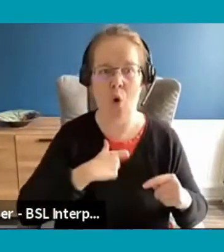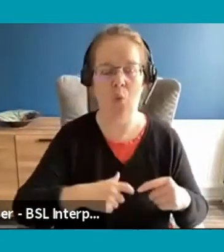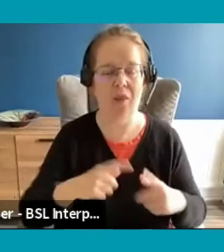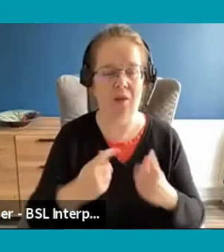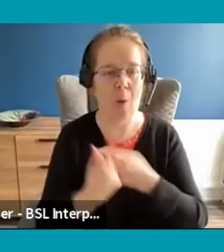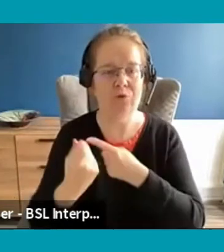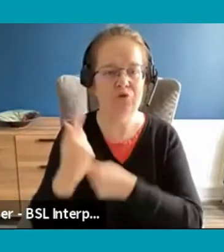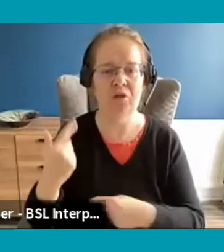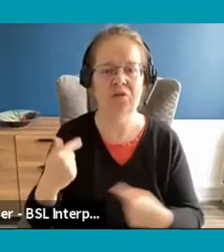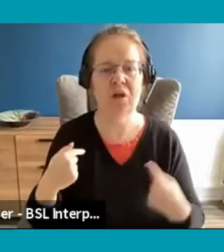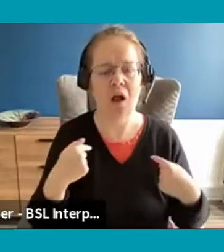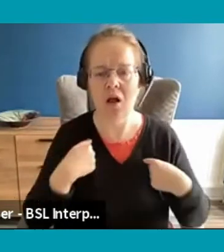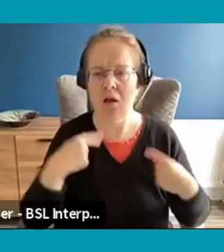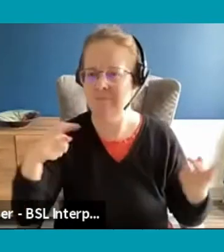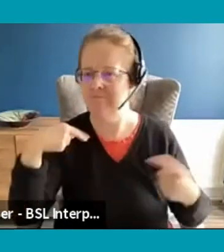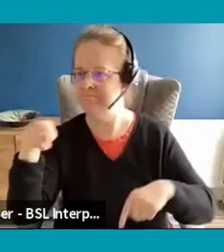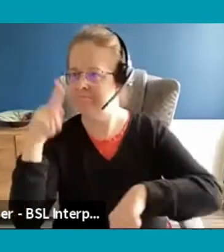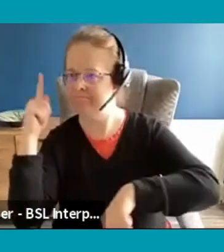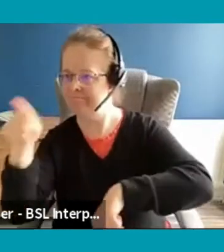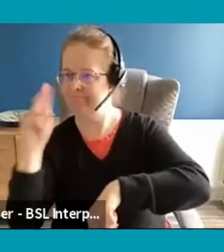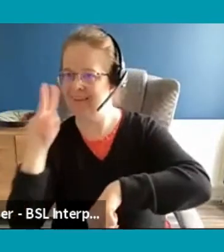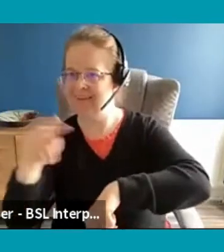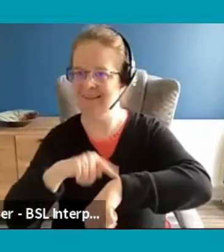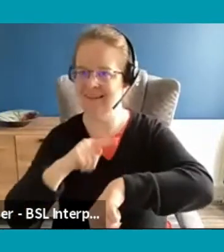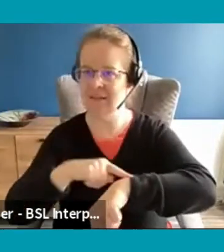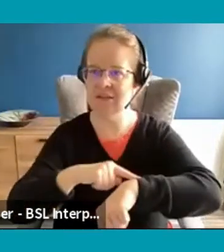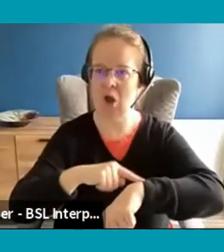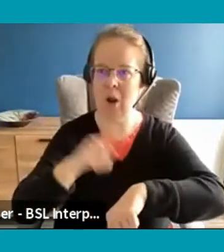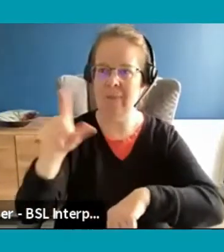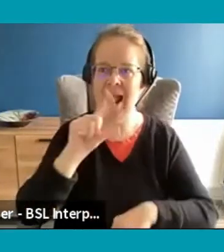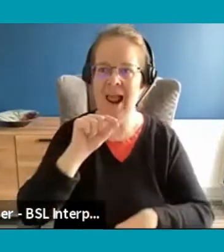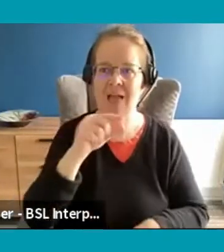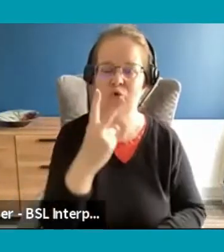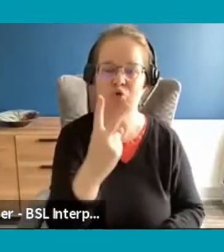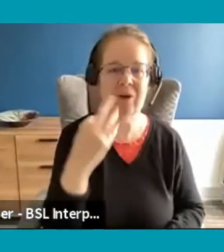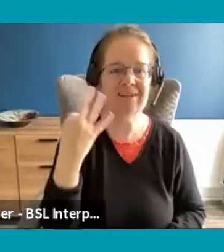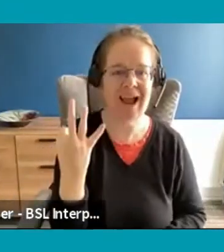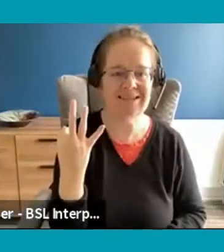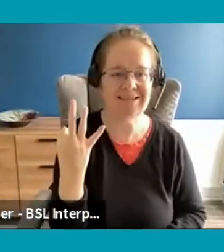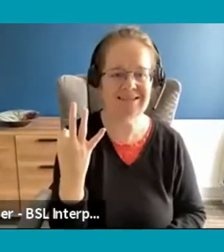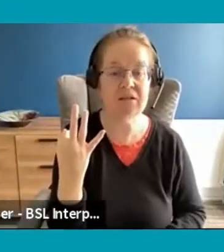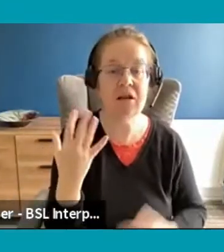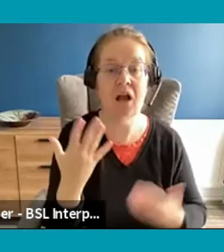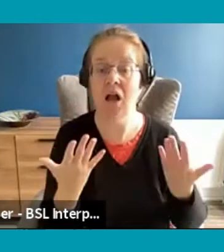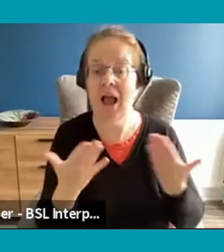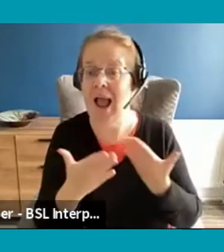I'm just conscious of the time it is 1128. Does anybody have any questions that